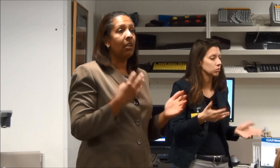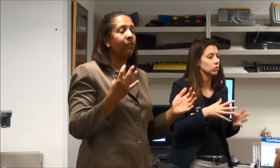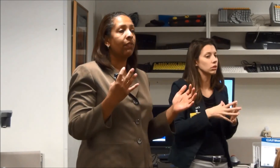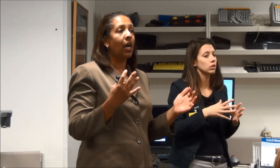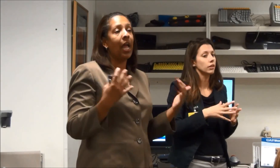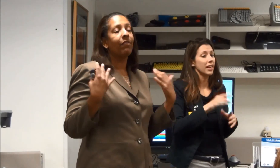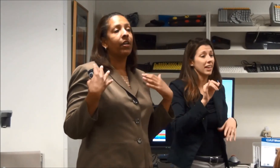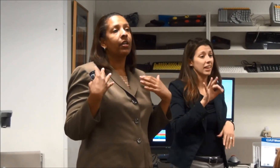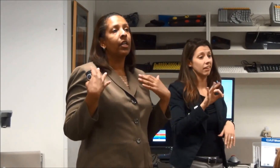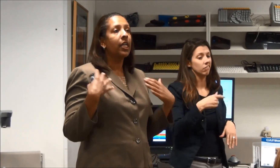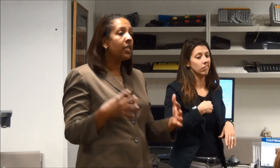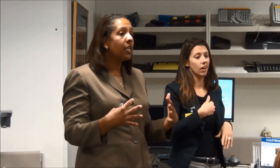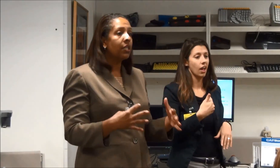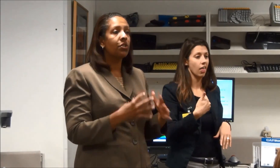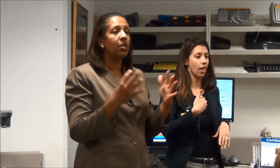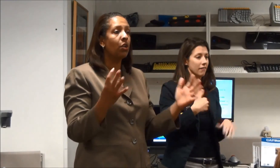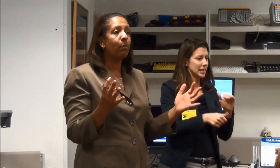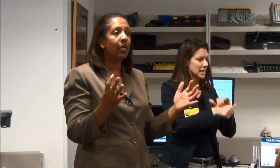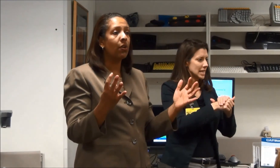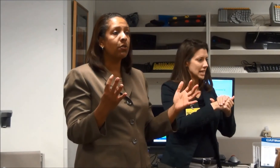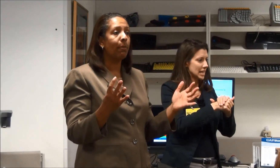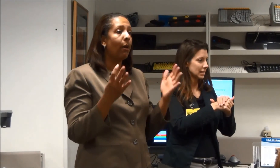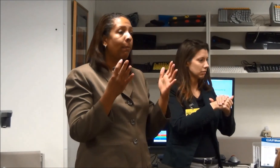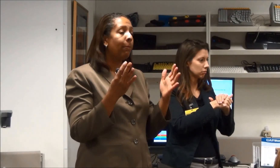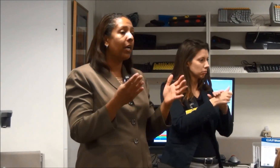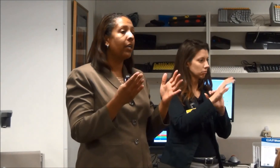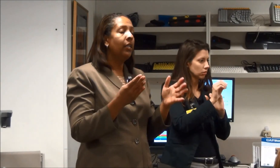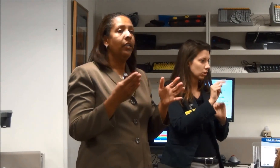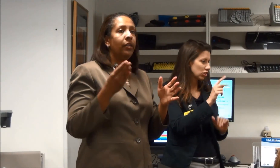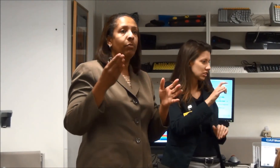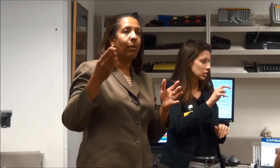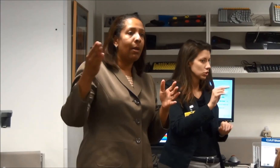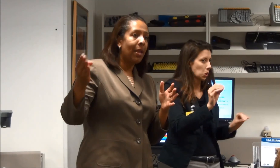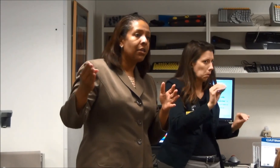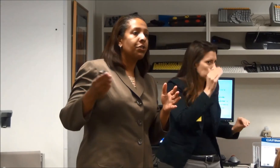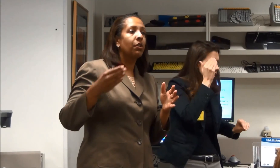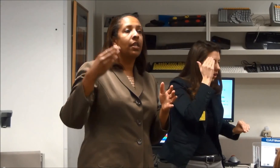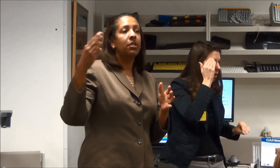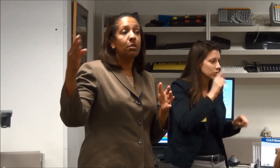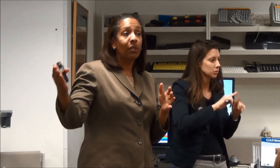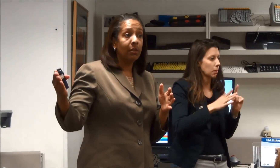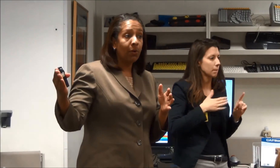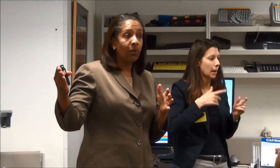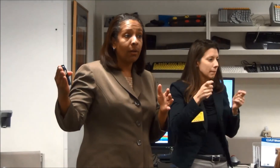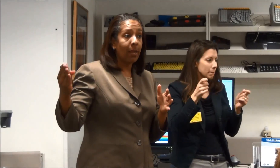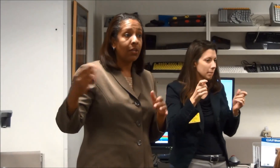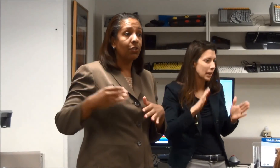If I have a hidden condition that nobody knows about, but my manager and the disability program